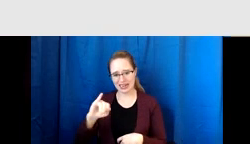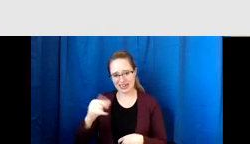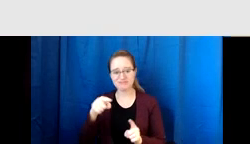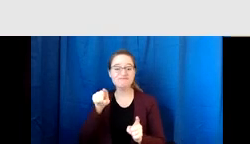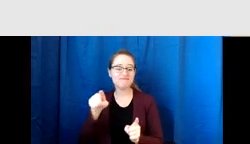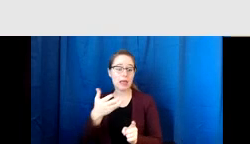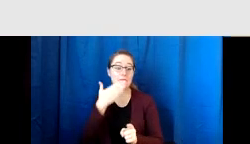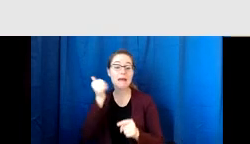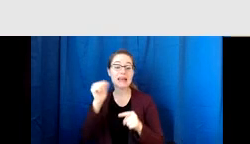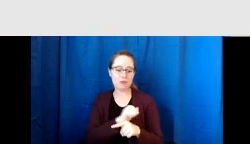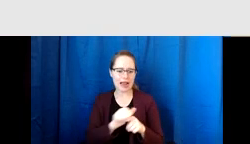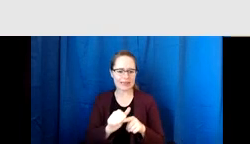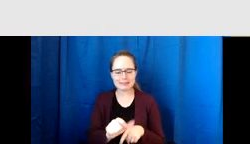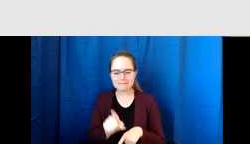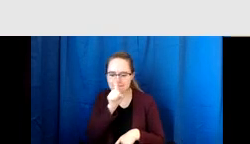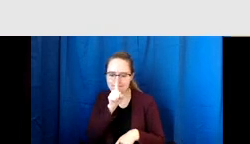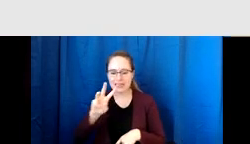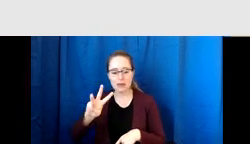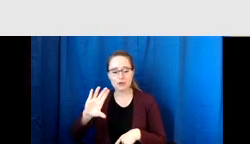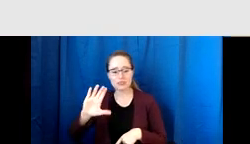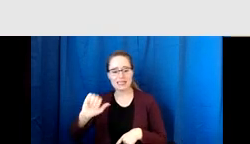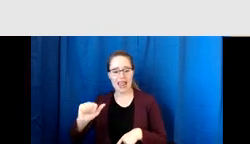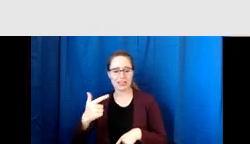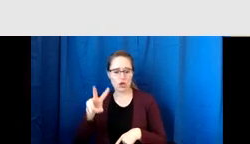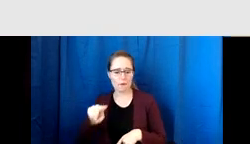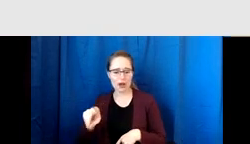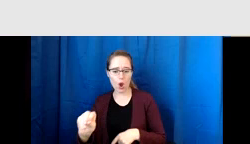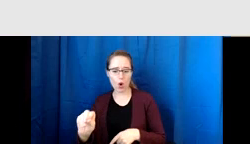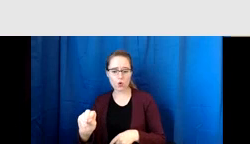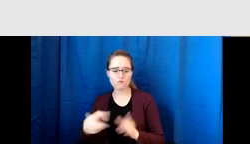rather than strictly a WCAG 2.0 requirement.